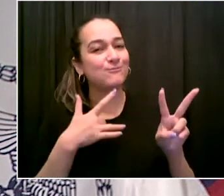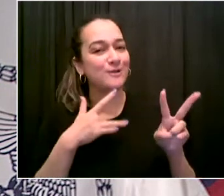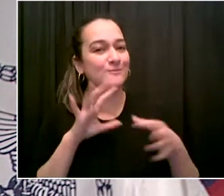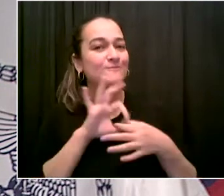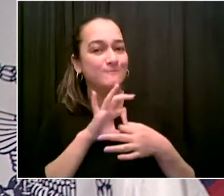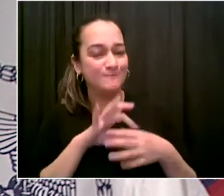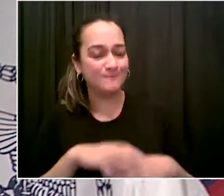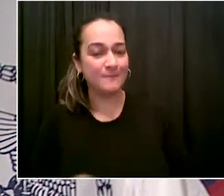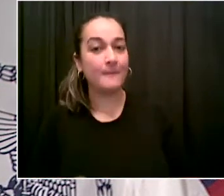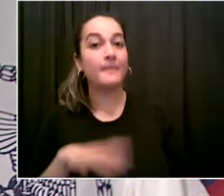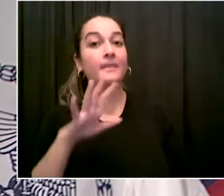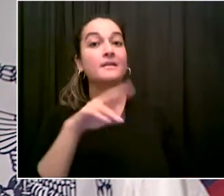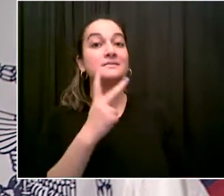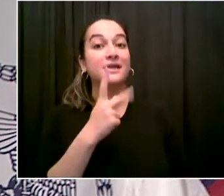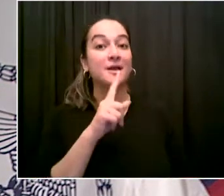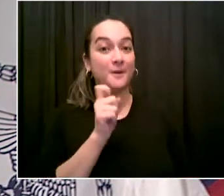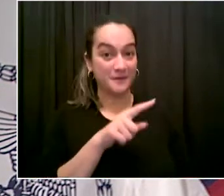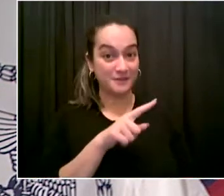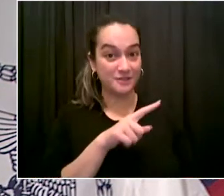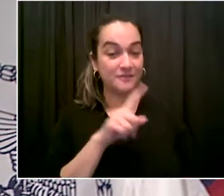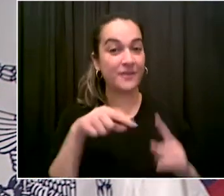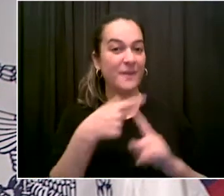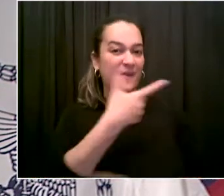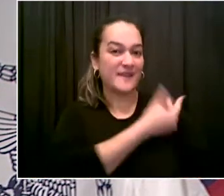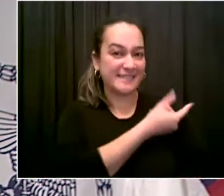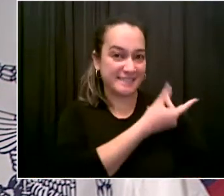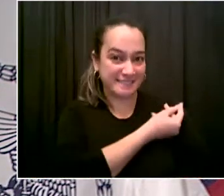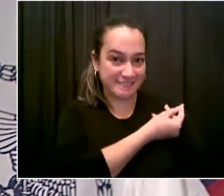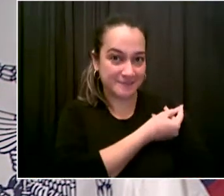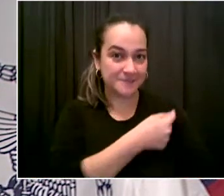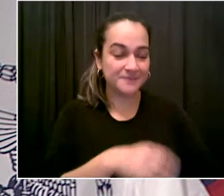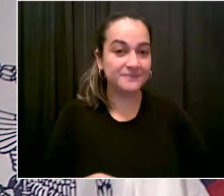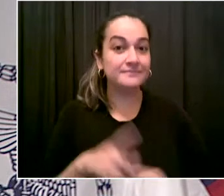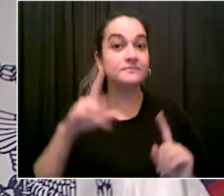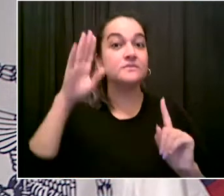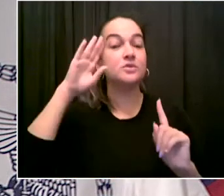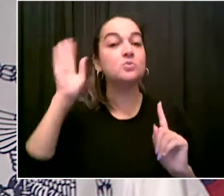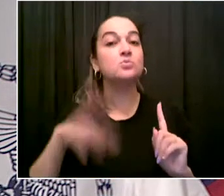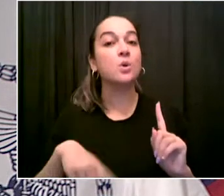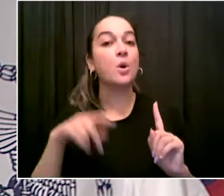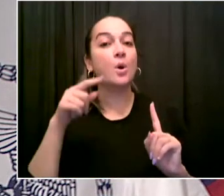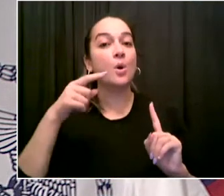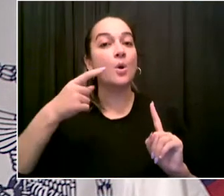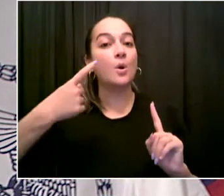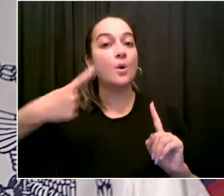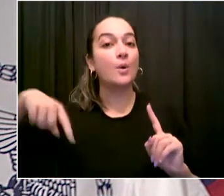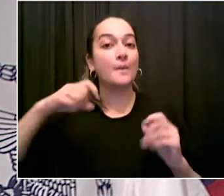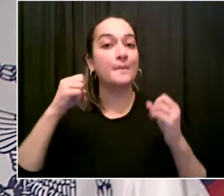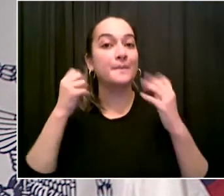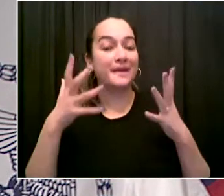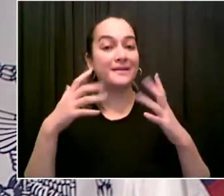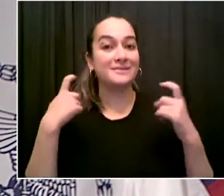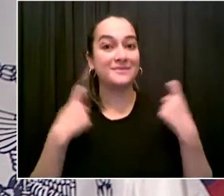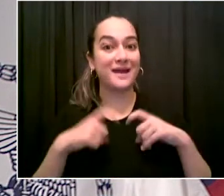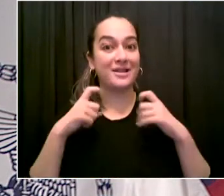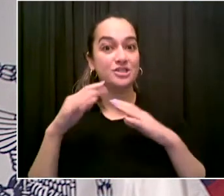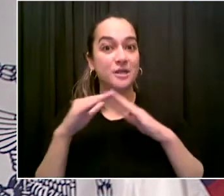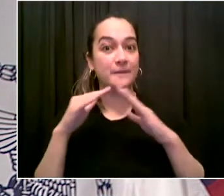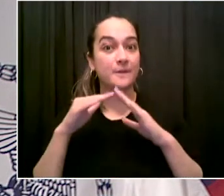ANOTHER QUESTION AS WE KNOW AT SOME POINT THERE WERE A LOT OF